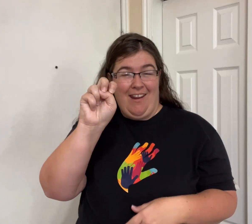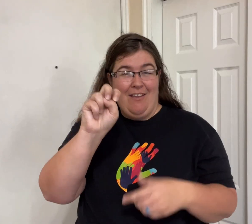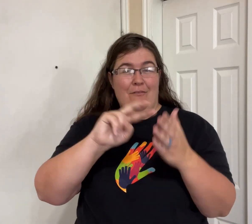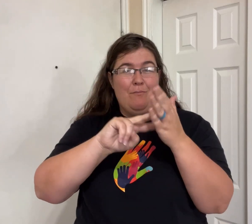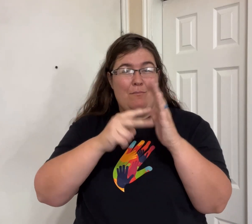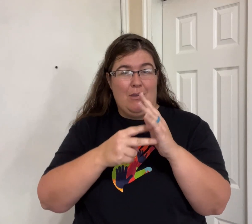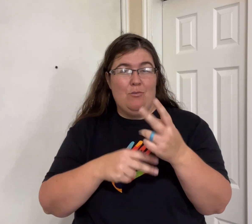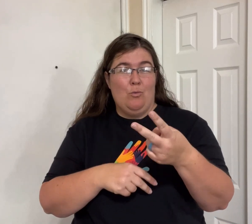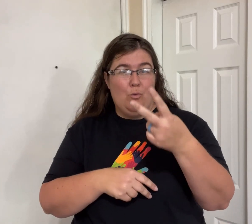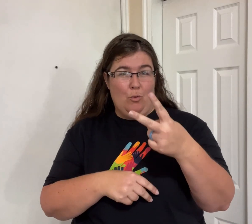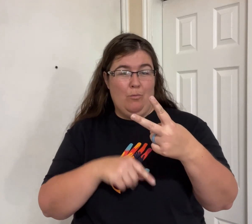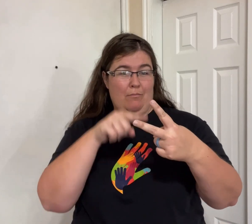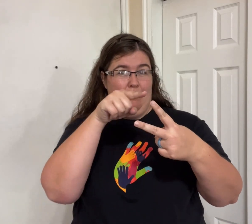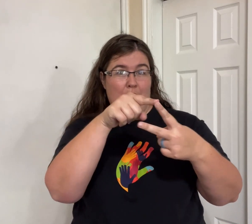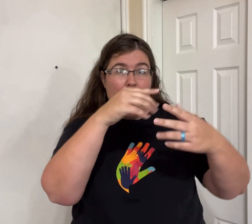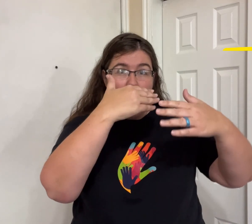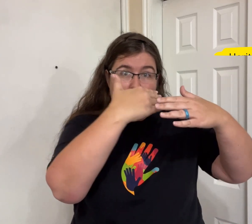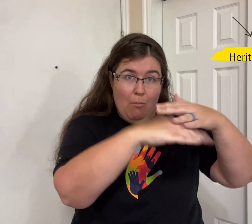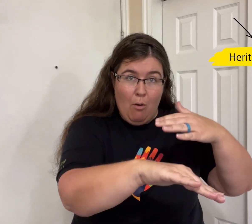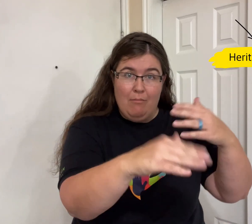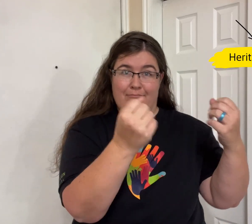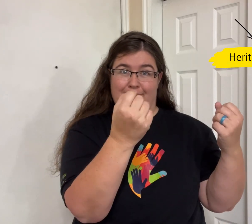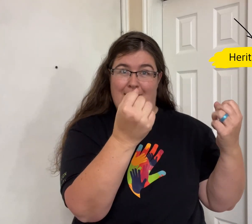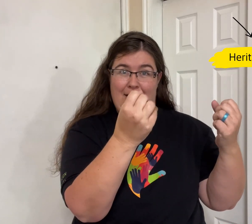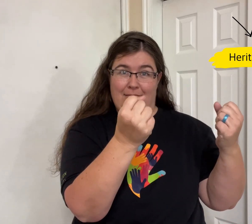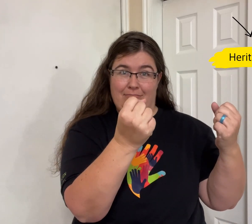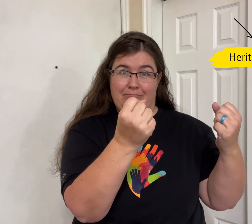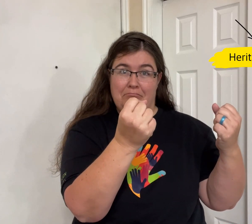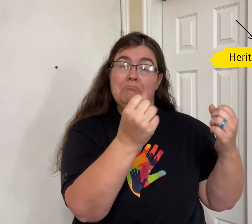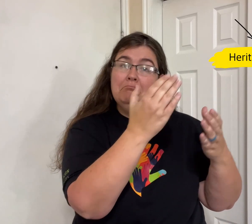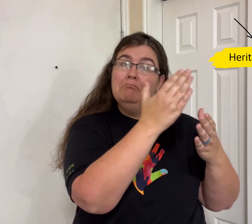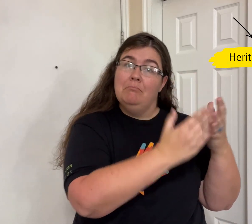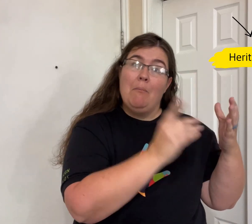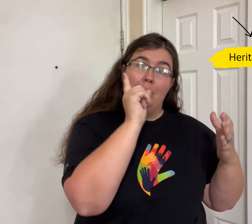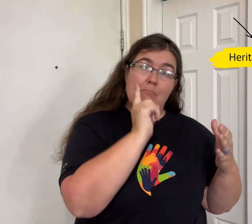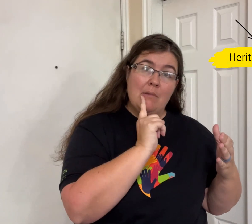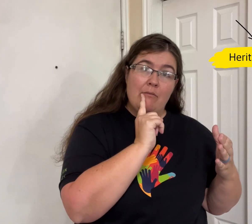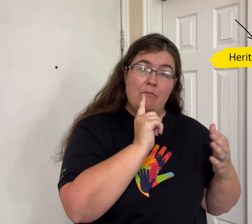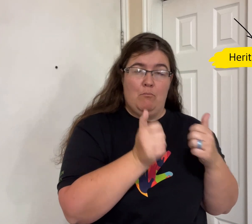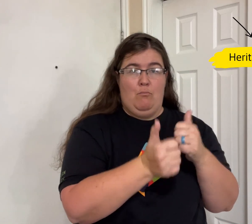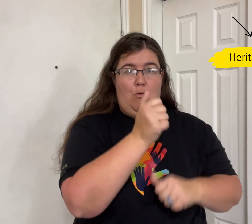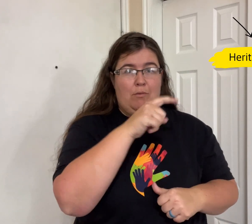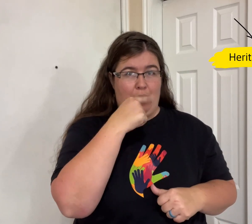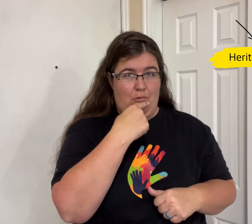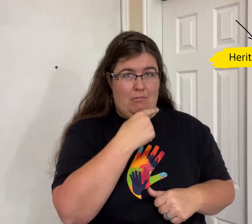native has two different definitions. First, it's those who were born signing, some who are Deaf,